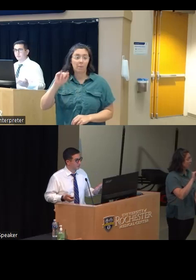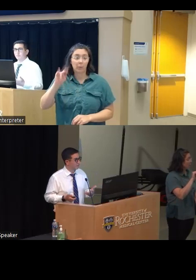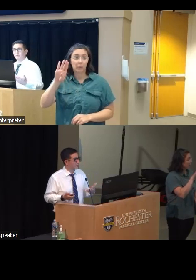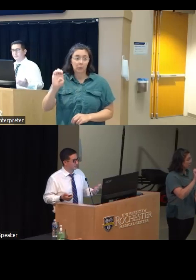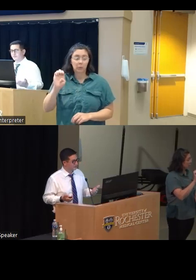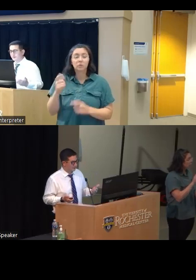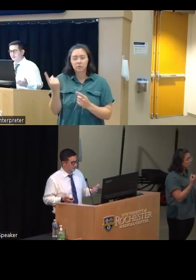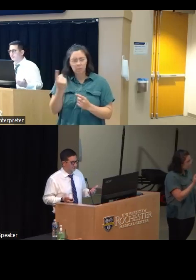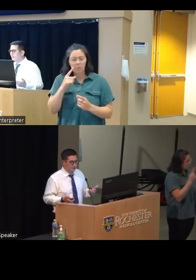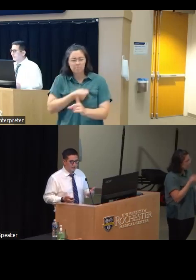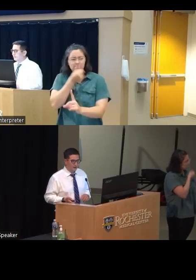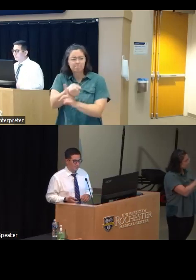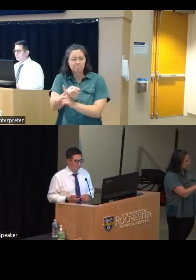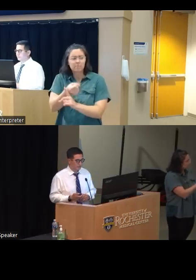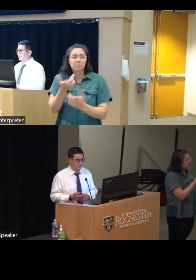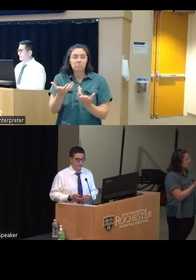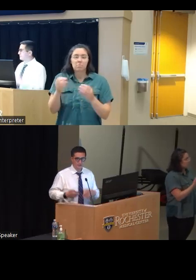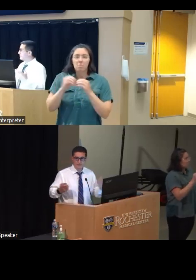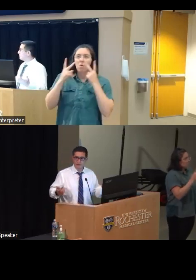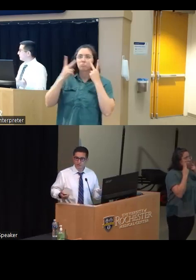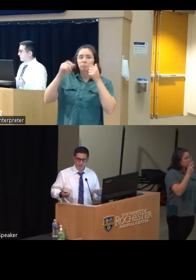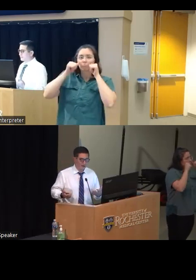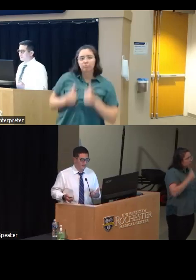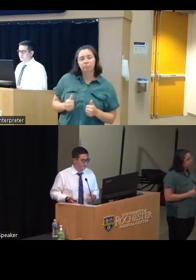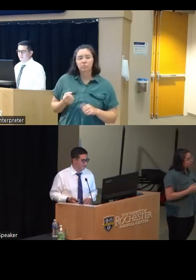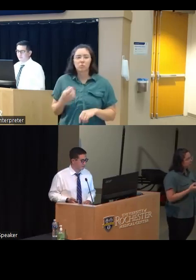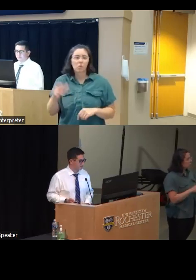where they're reporting these kinds of uh visual hallucinations and other neurocognitive symptoms